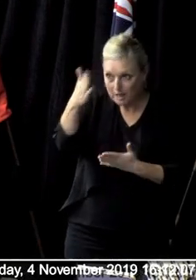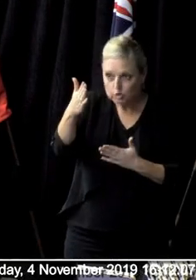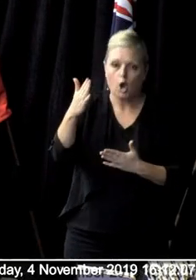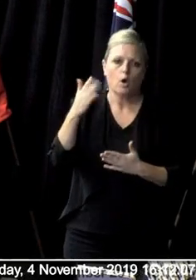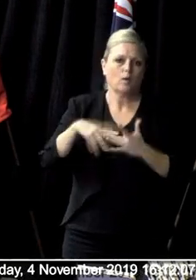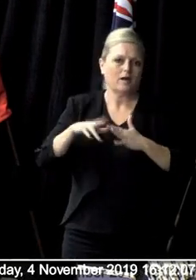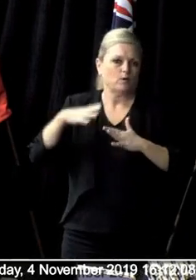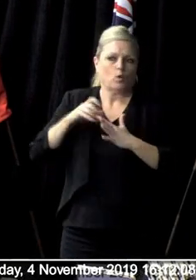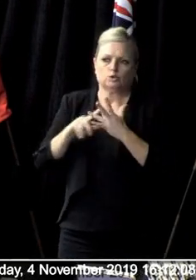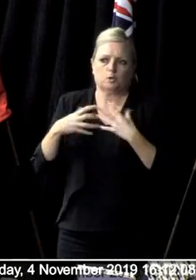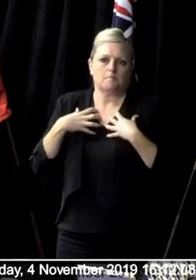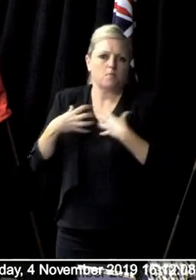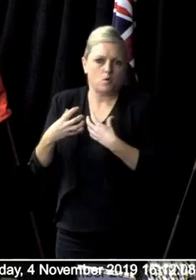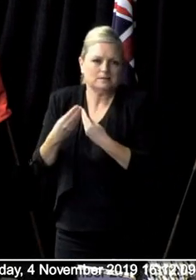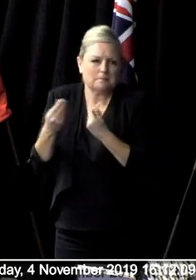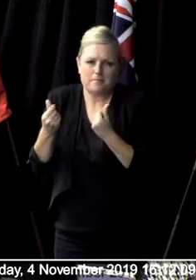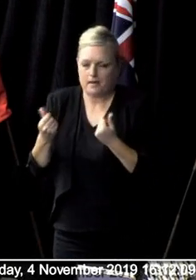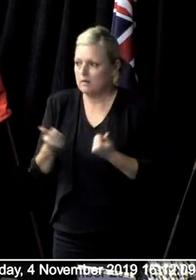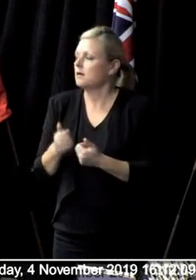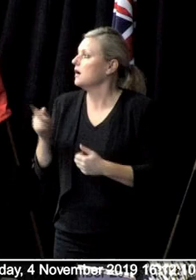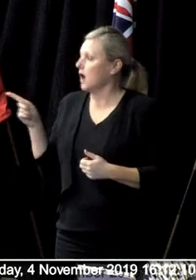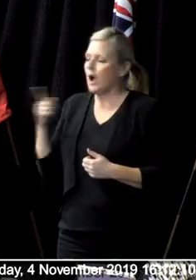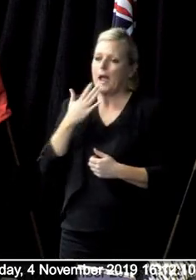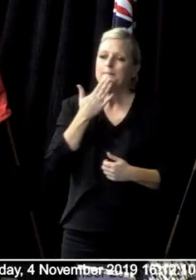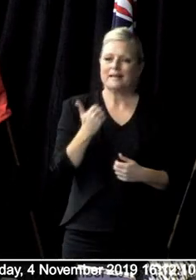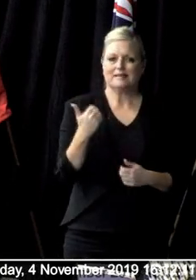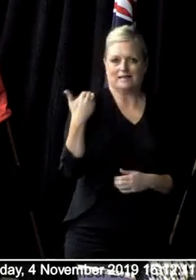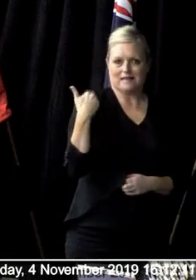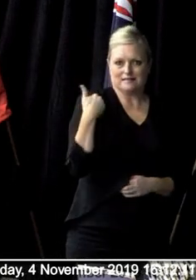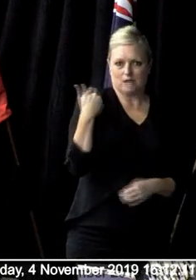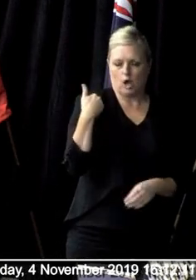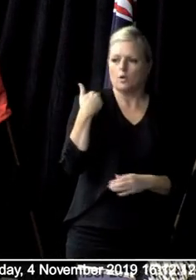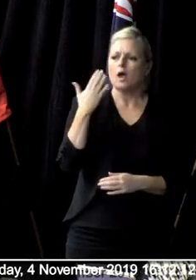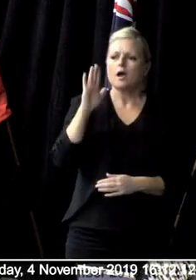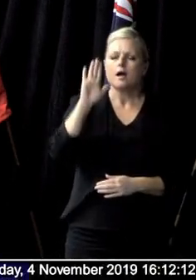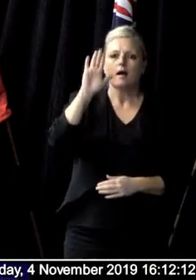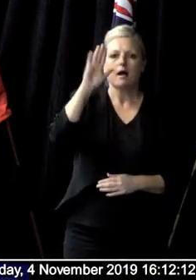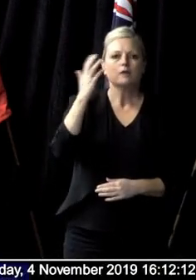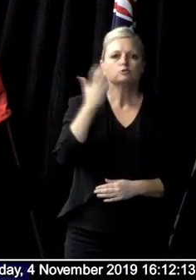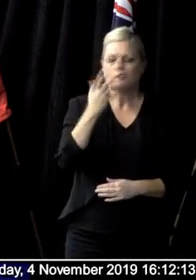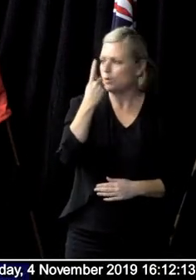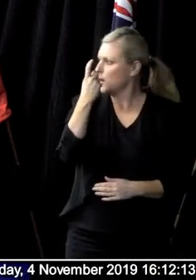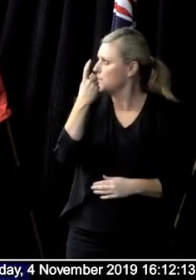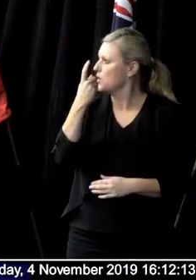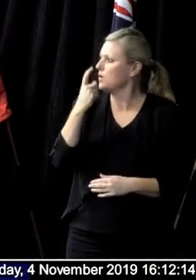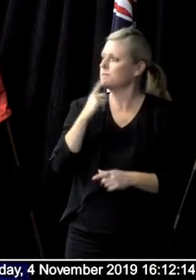MS McMILLAN: Yes, we will. Thank you. Thank you very much. DR MELLIFONT Before we adjourn for the day, may I... Sorry, can Dr Bridle and... Yes.